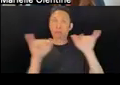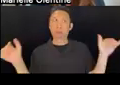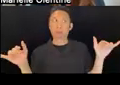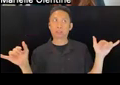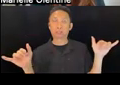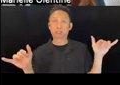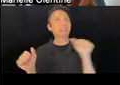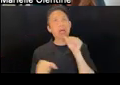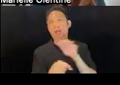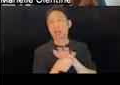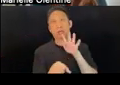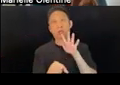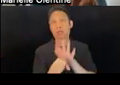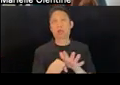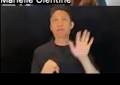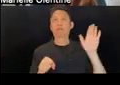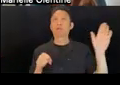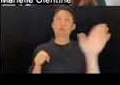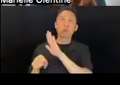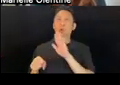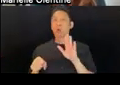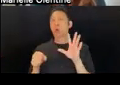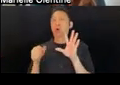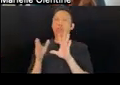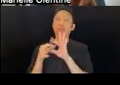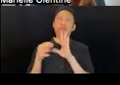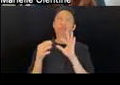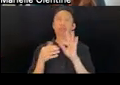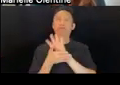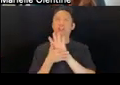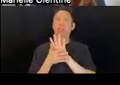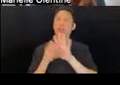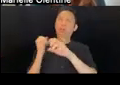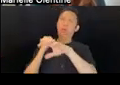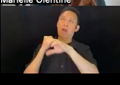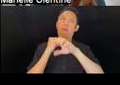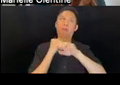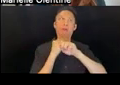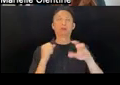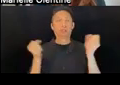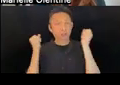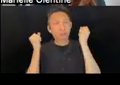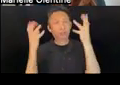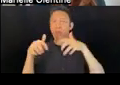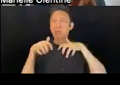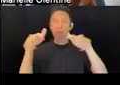BDR had just started releasing their invitations and we hadn't heard and Abby, you were like why don't you